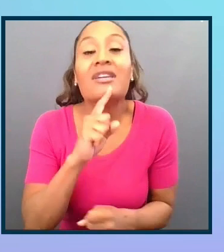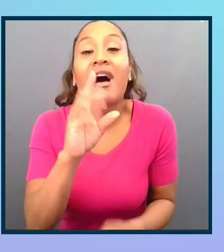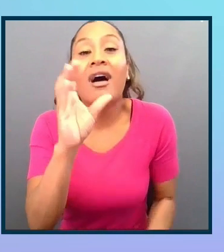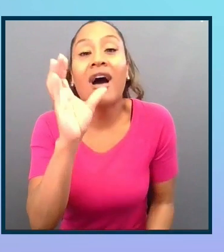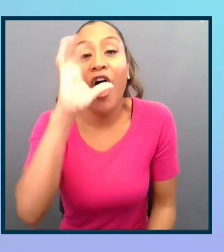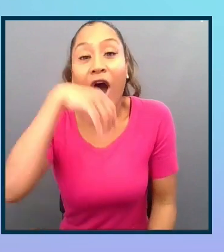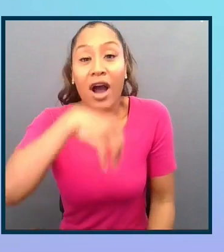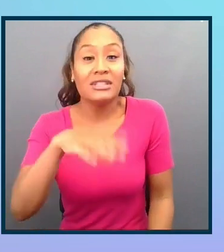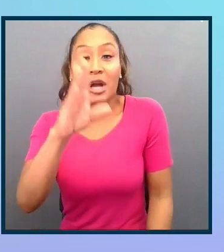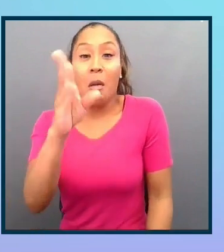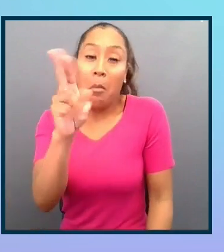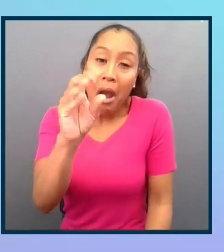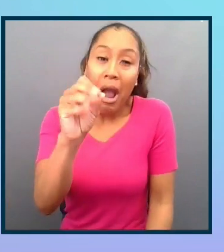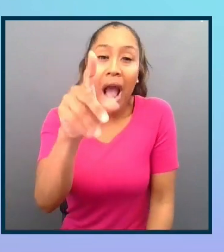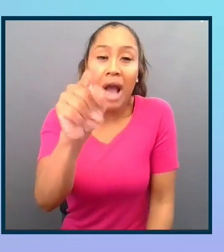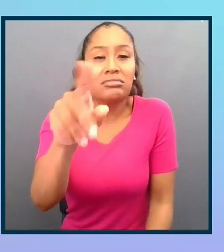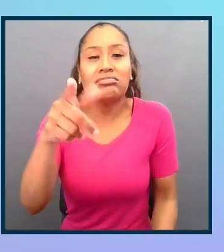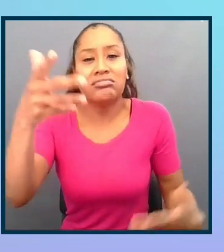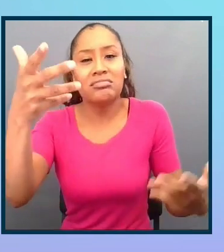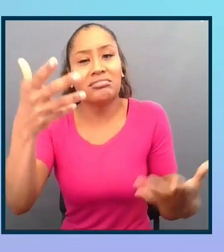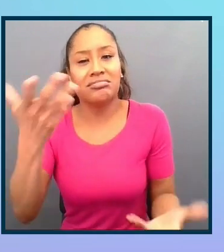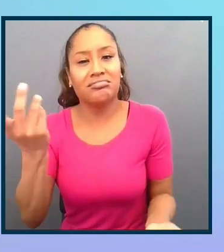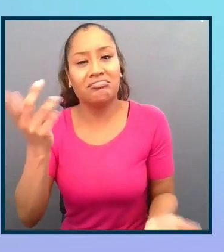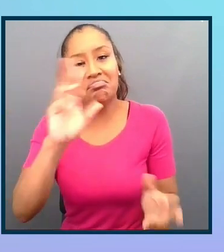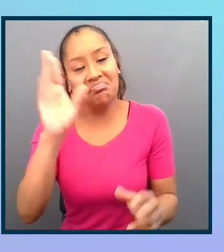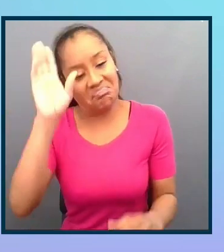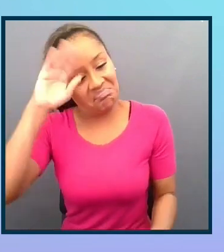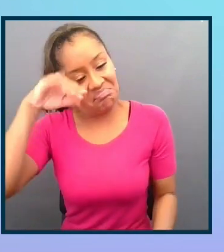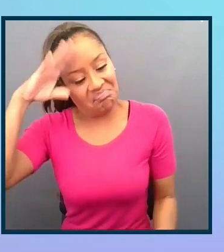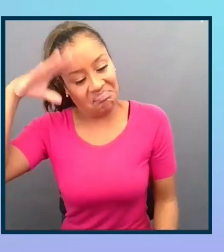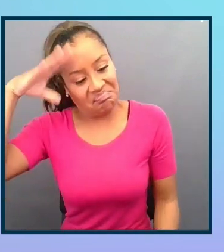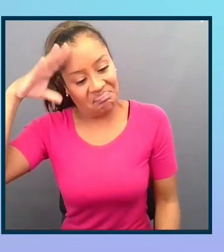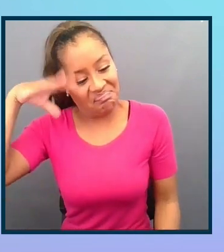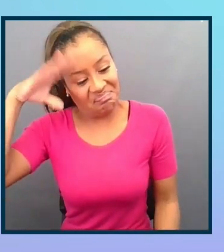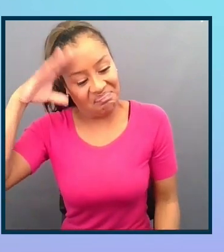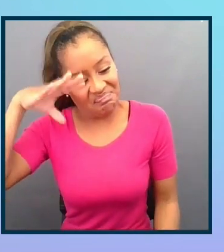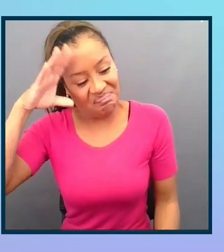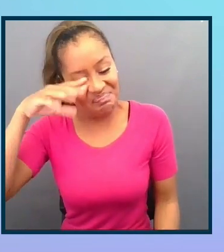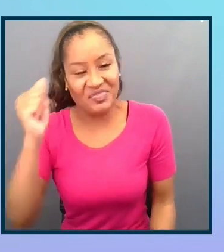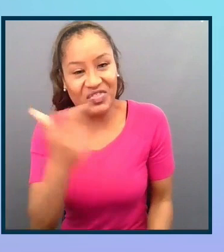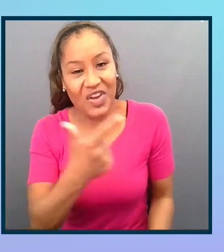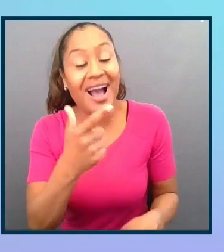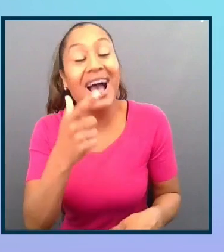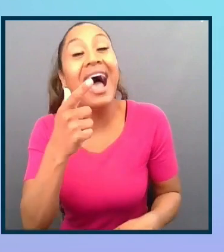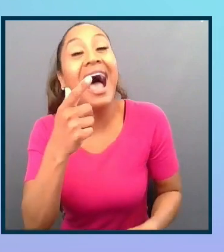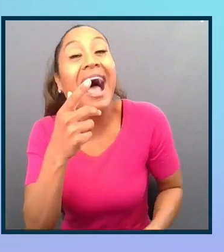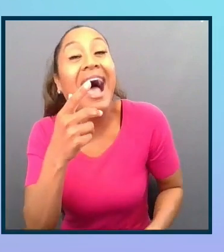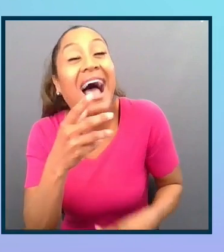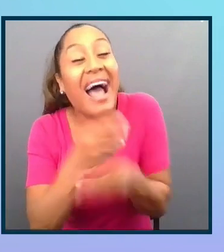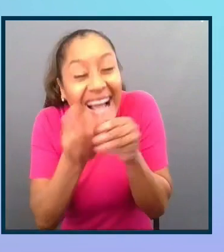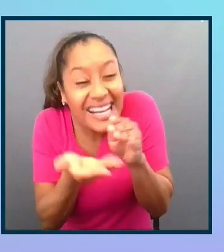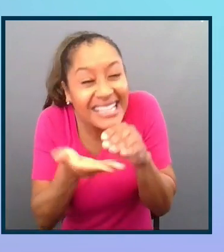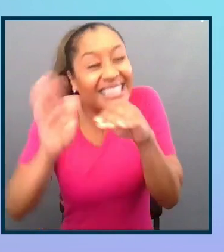I think for all of us. And so, but then there's this extra layer, right? For accessibility and inclusivity advocates,